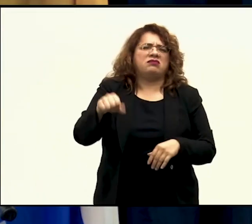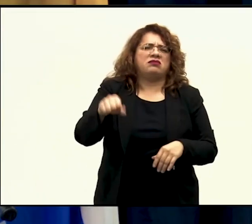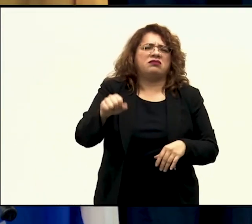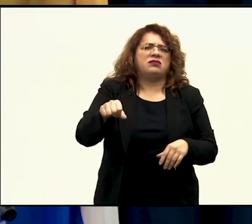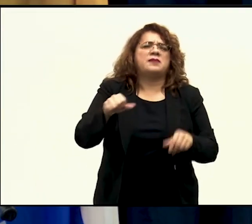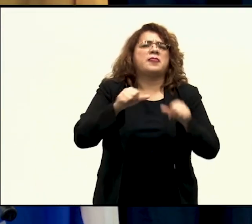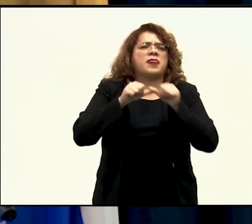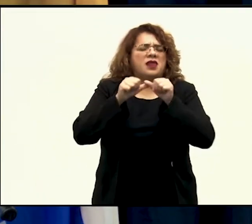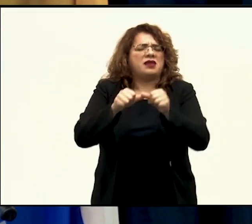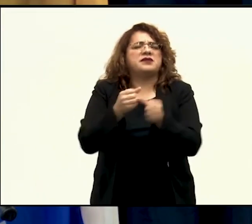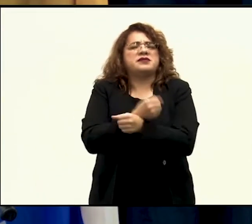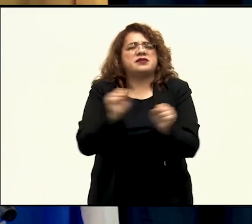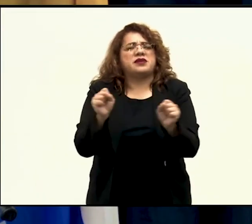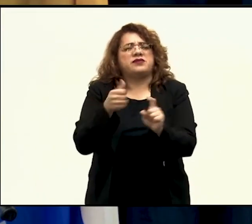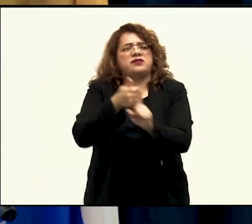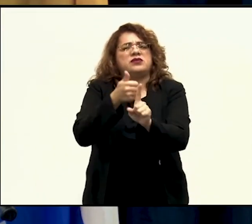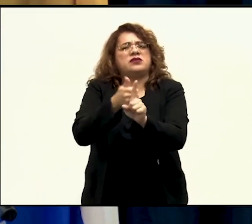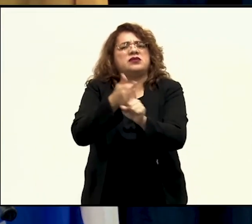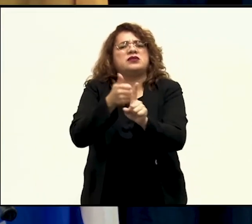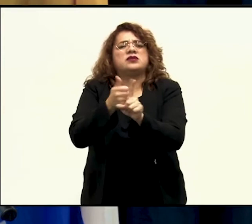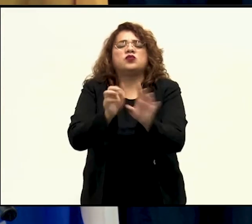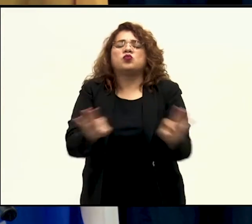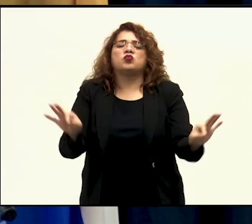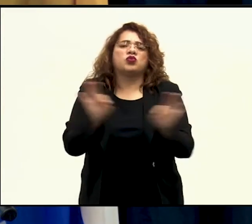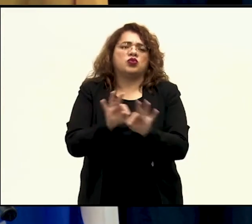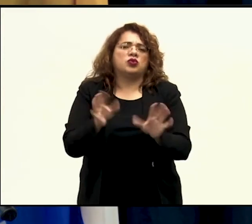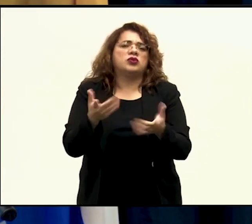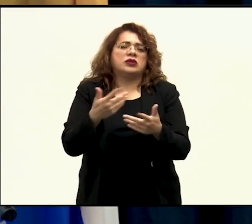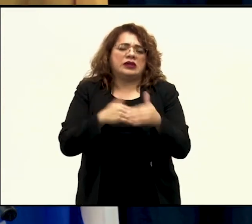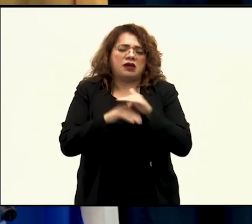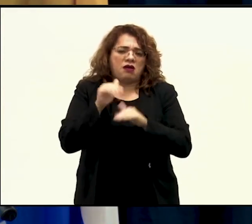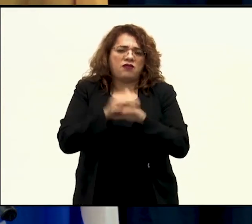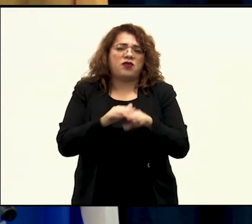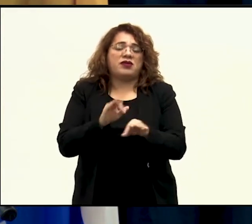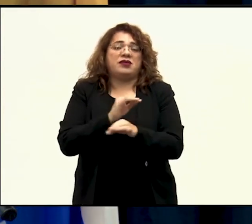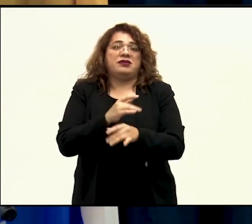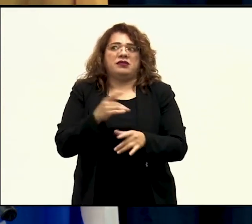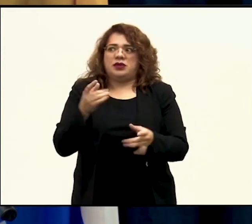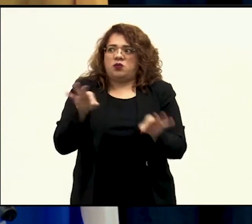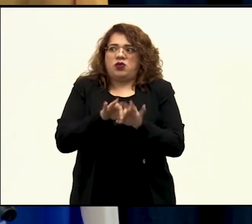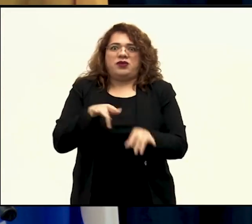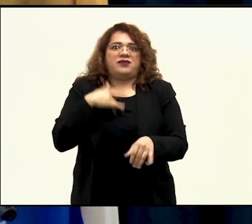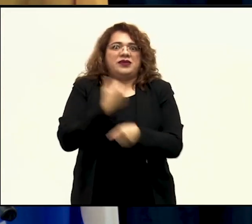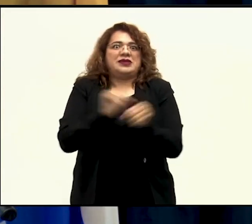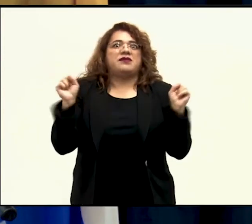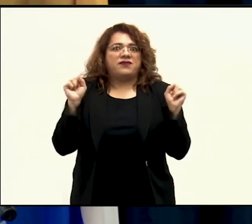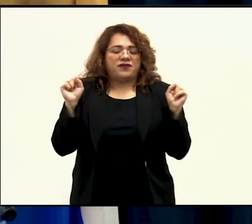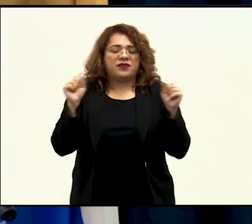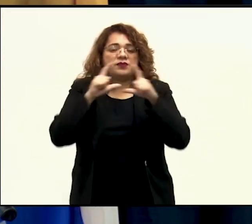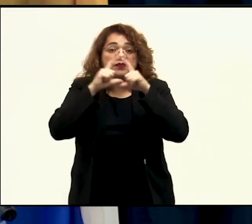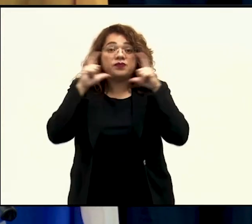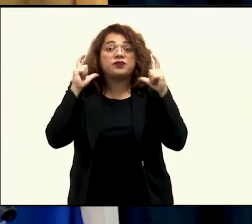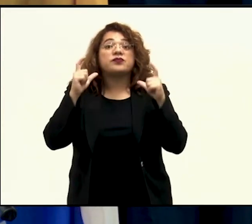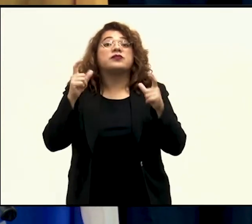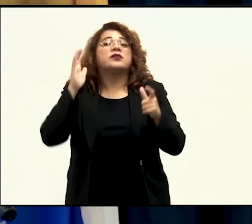continue to feel safe and comfortable doing that and we'll get a lot more kind of information about masking in the future.